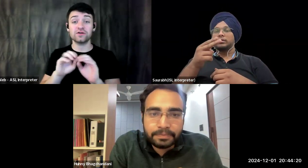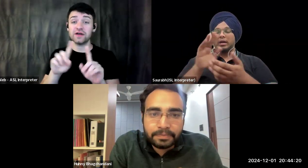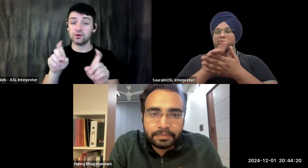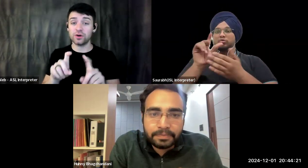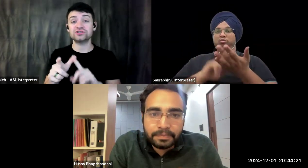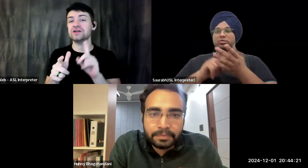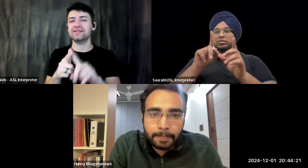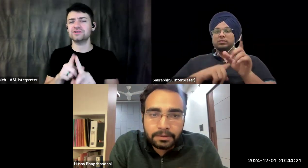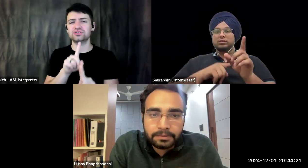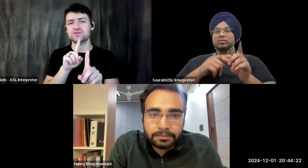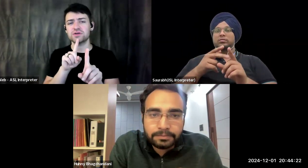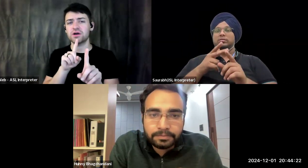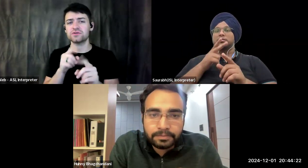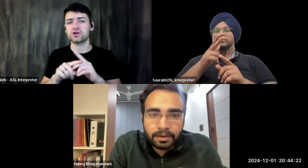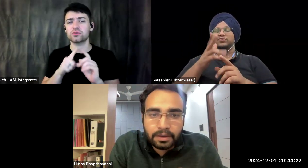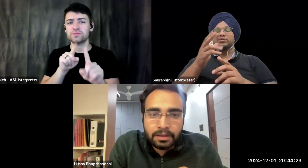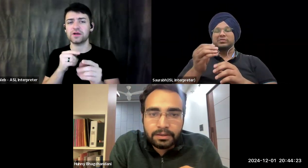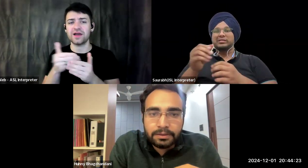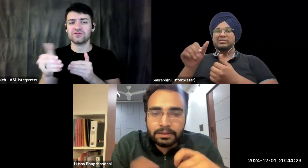if you wouldn't mind to clarify the question and then just start your response after that.